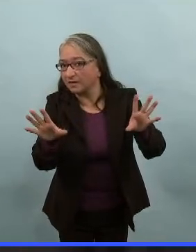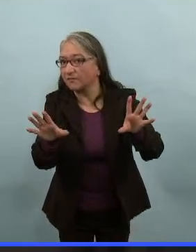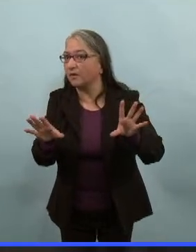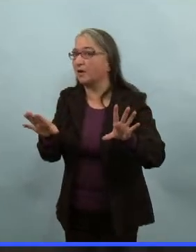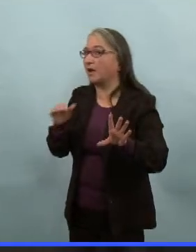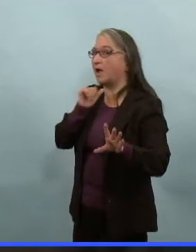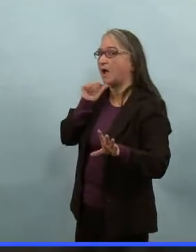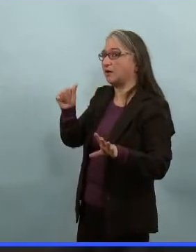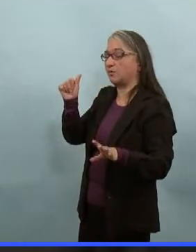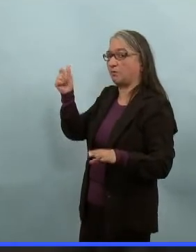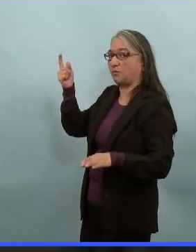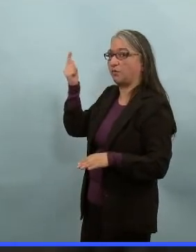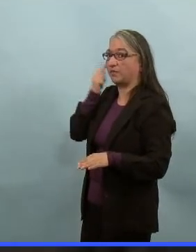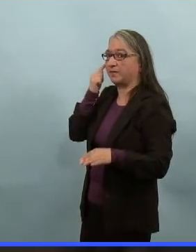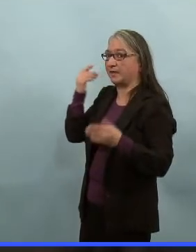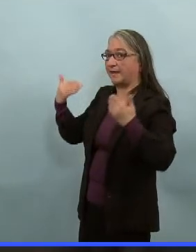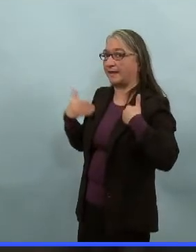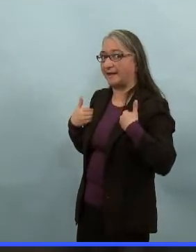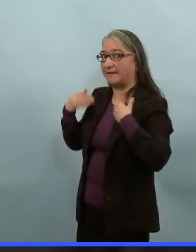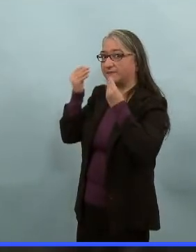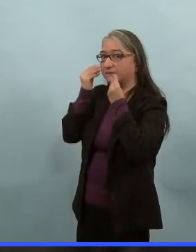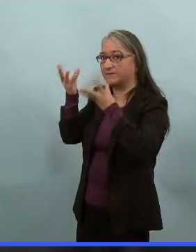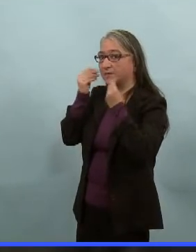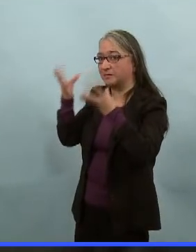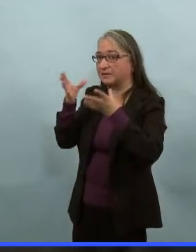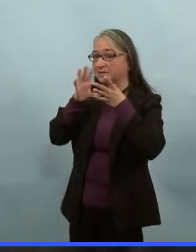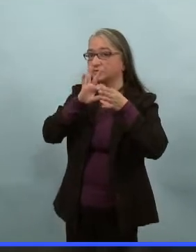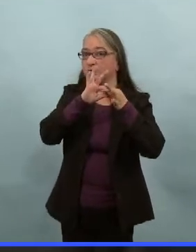before let's say a delta or alpha variant and having an infection now with omicron i